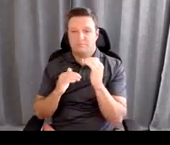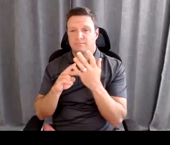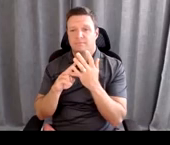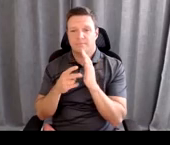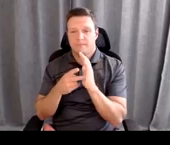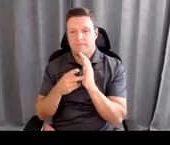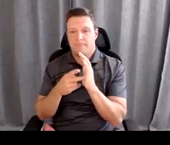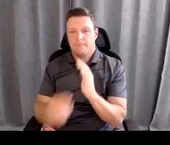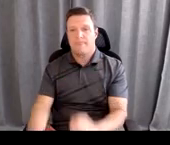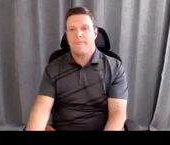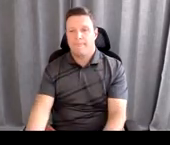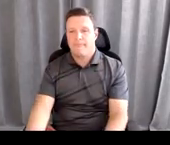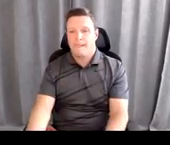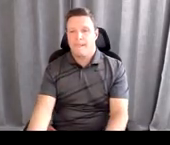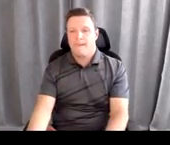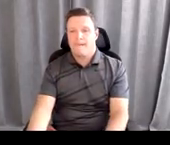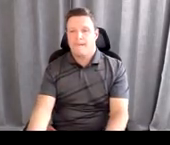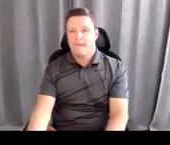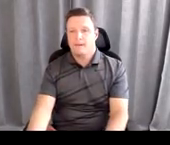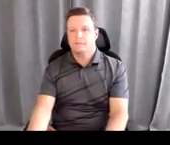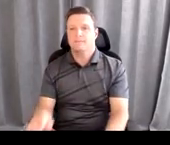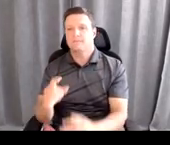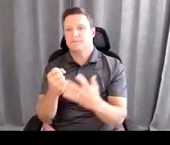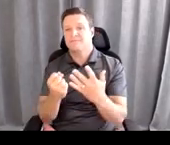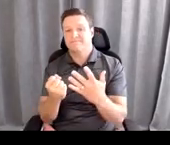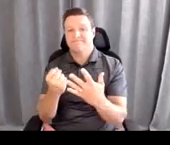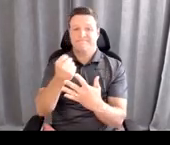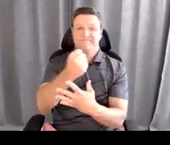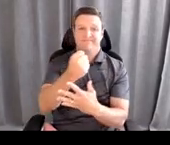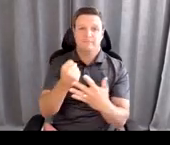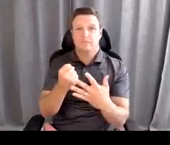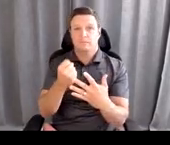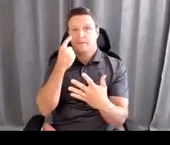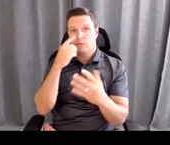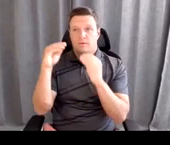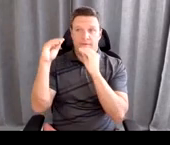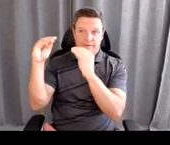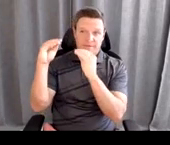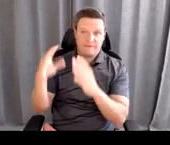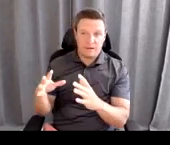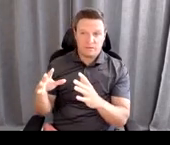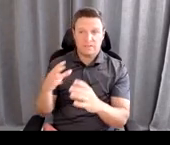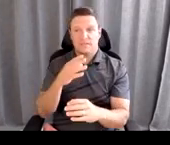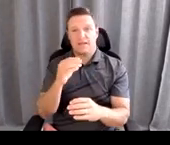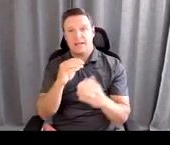the sort of hierarchy that exists between faculty and student. Right? We want to end it.